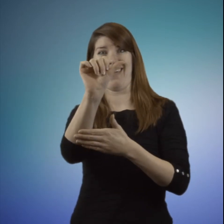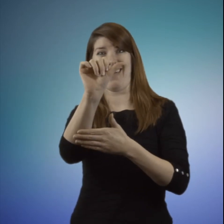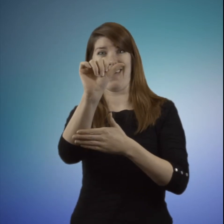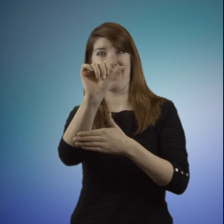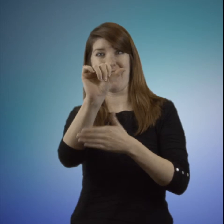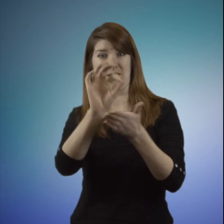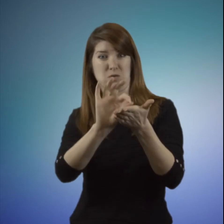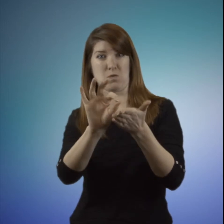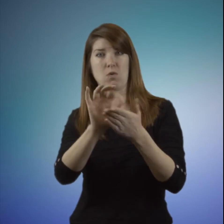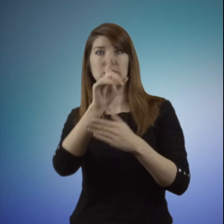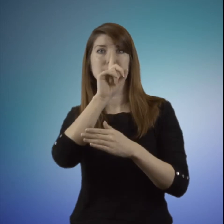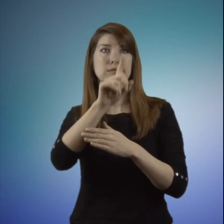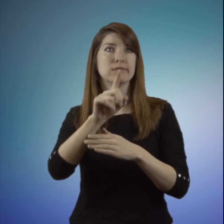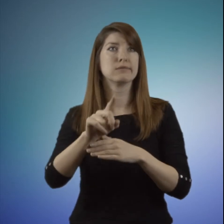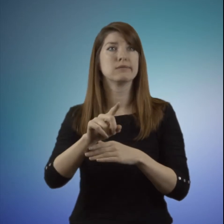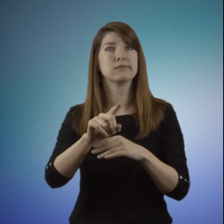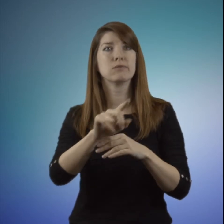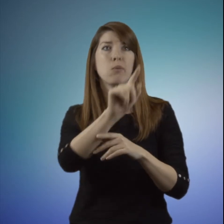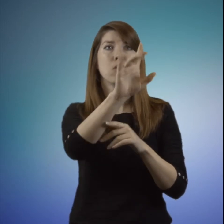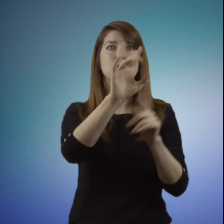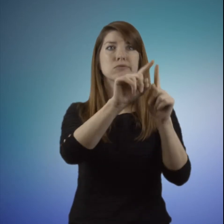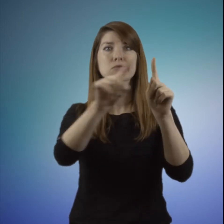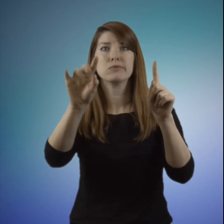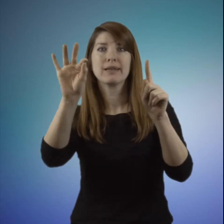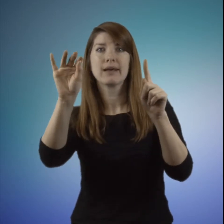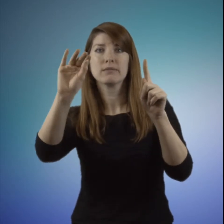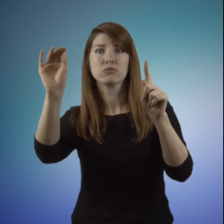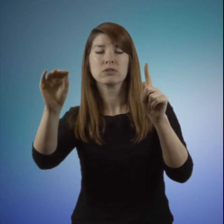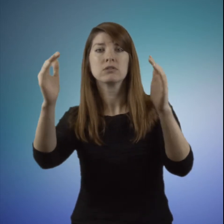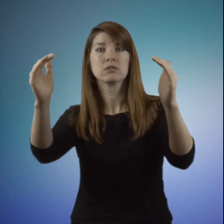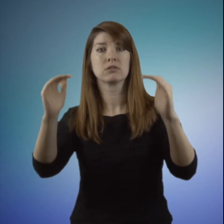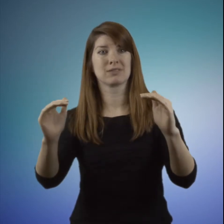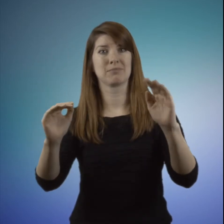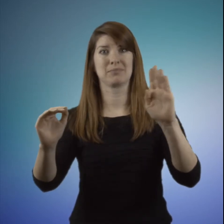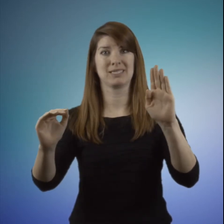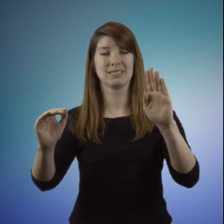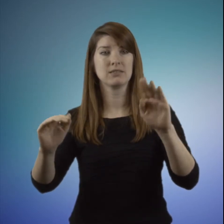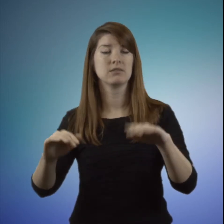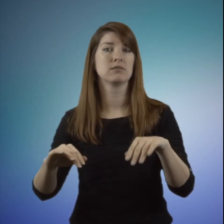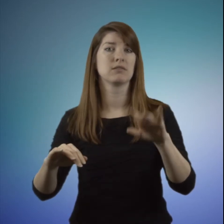and the B range is 80% to 89%, that's a criterion referenced test.